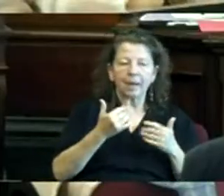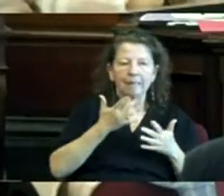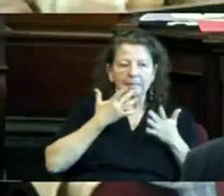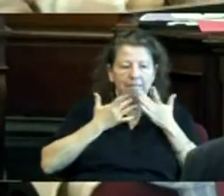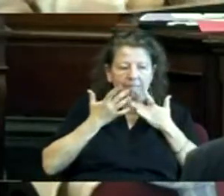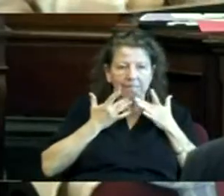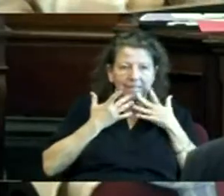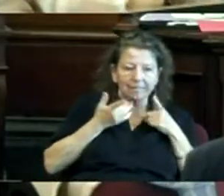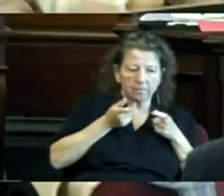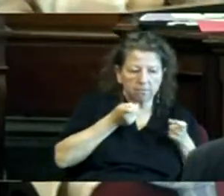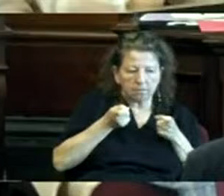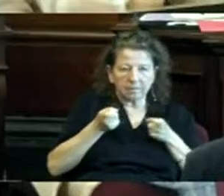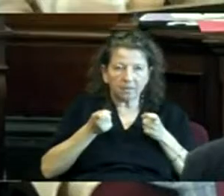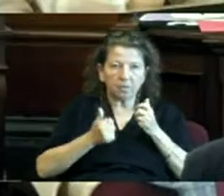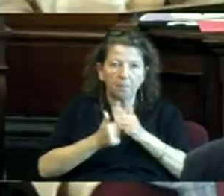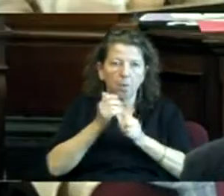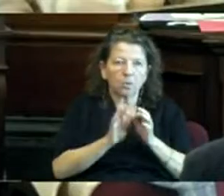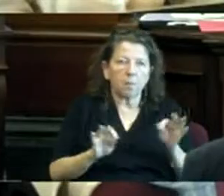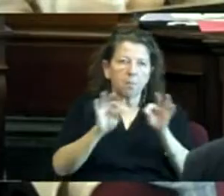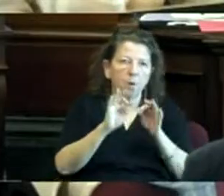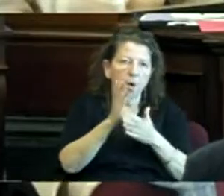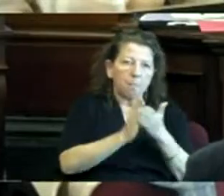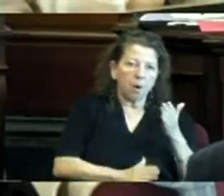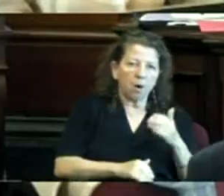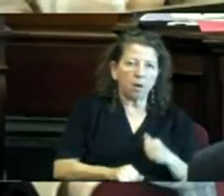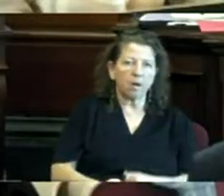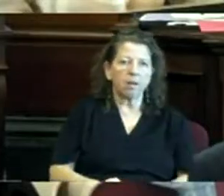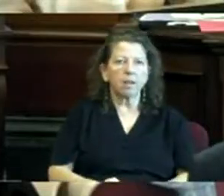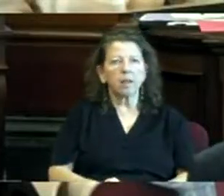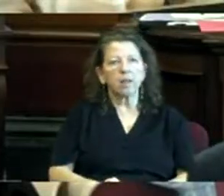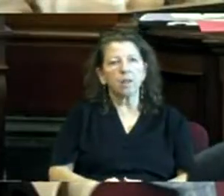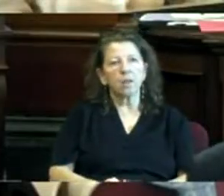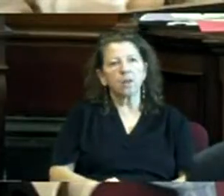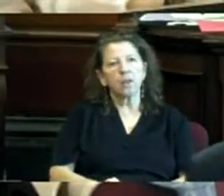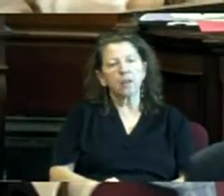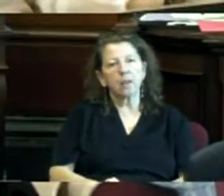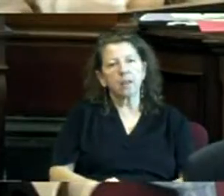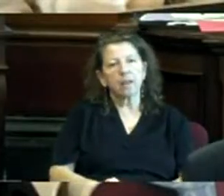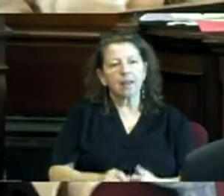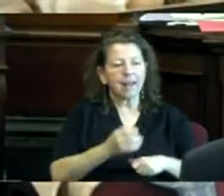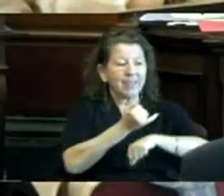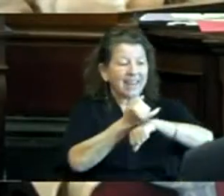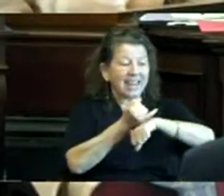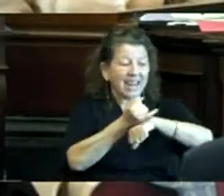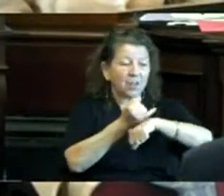able to do less than we would have been otherwise, but so far we've managed to manage to deal